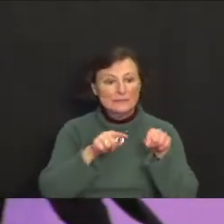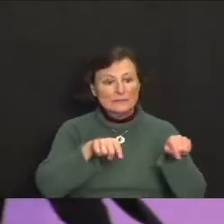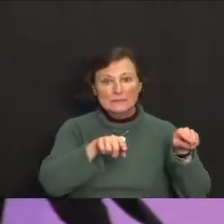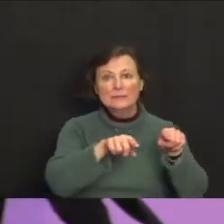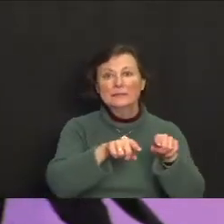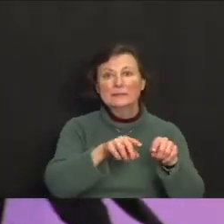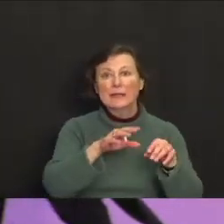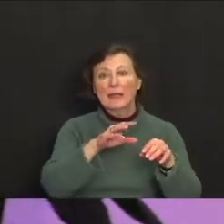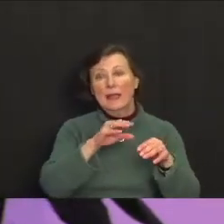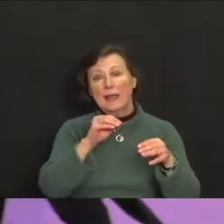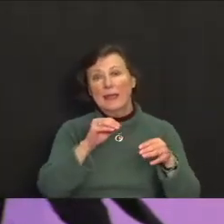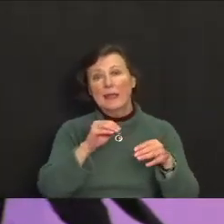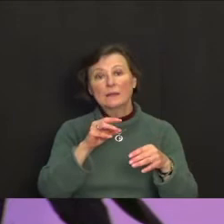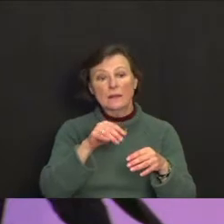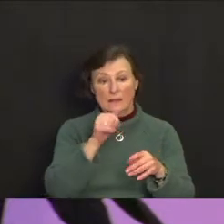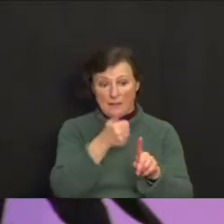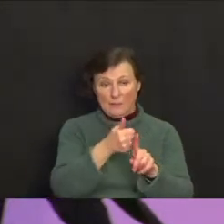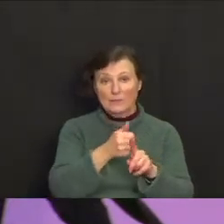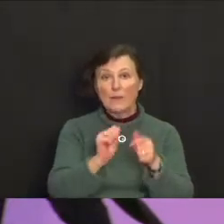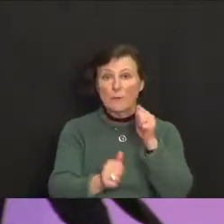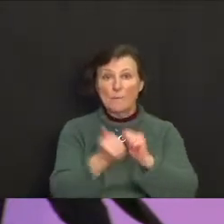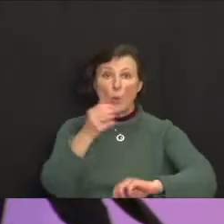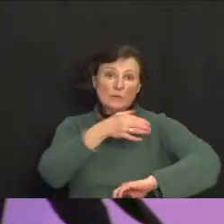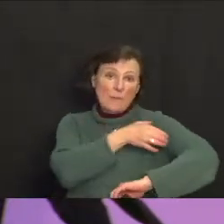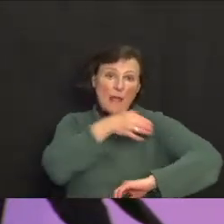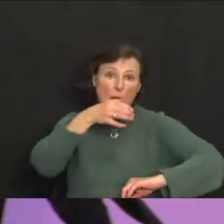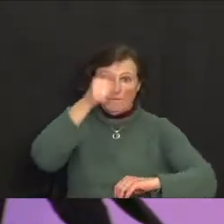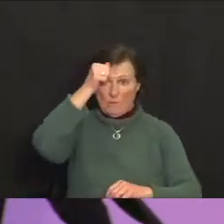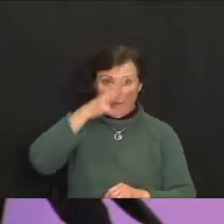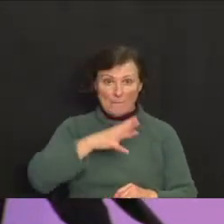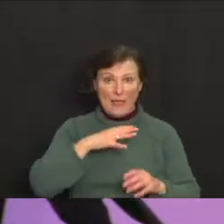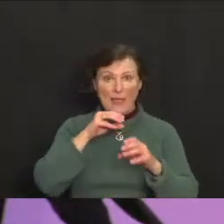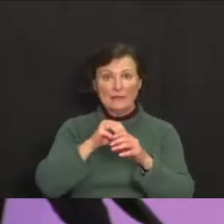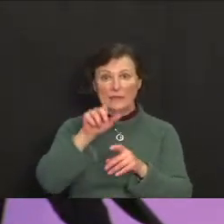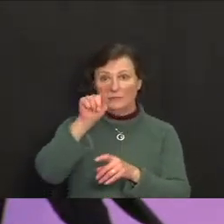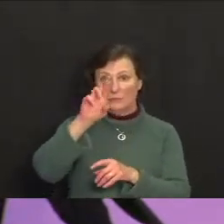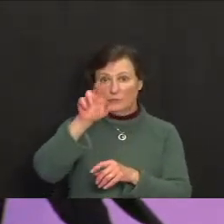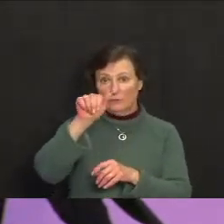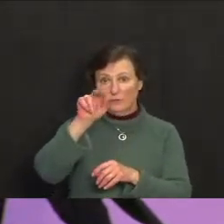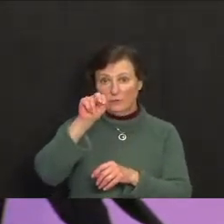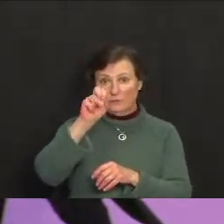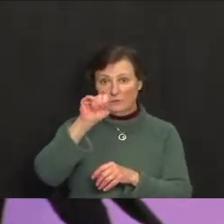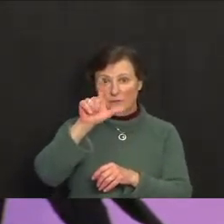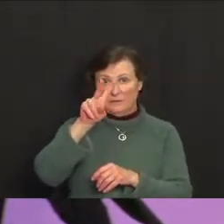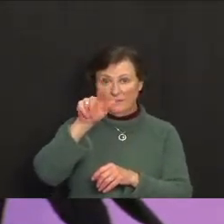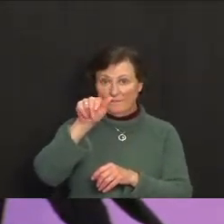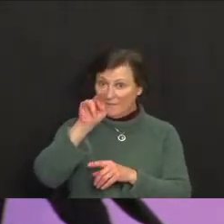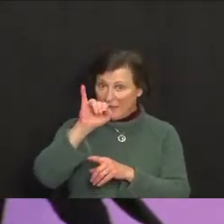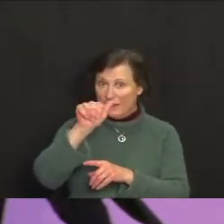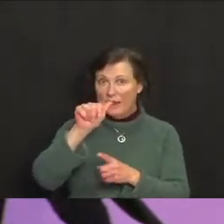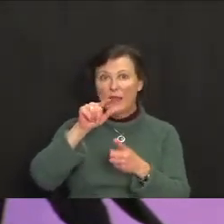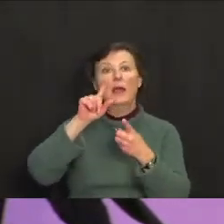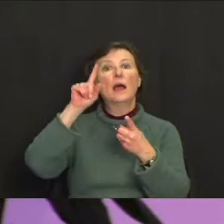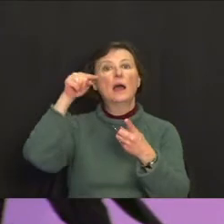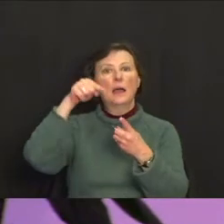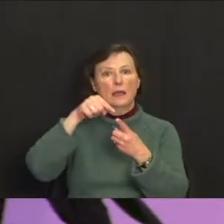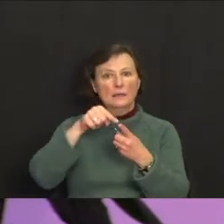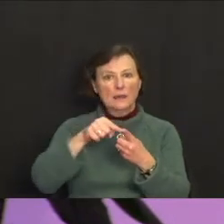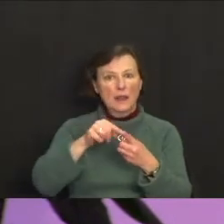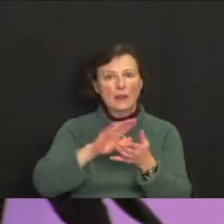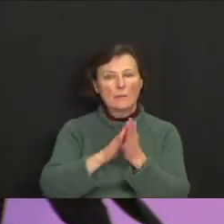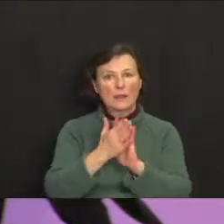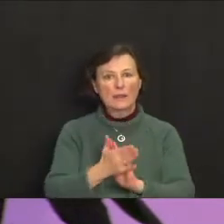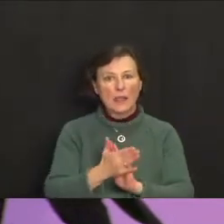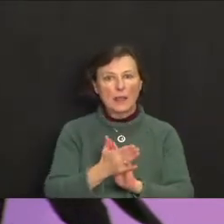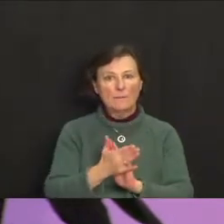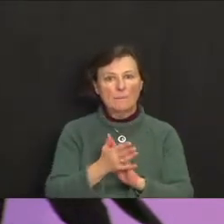powerful man in Transylvania" until he fell victim to political intrigue among the local nobles.